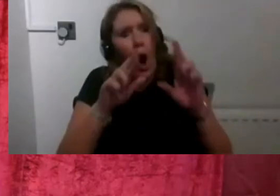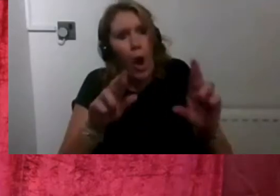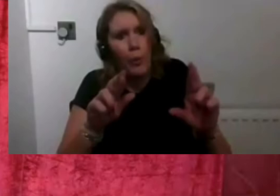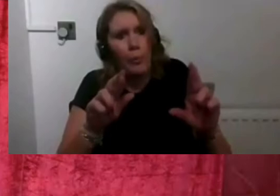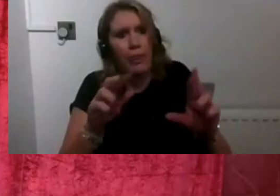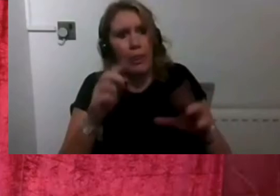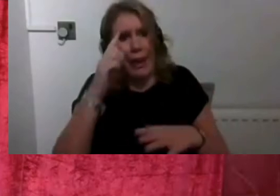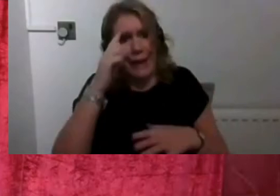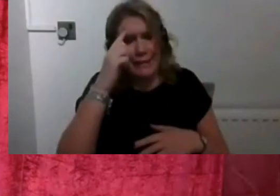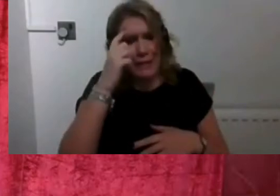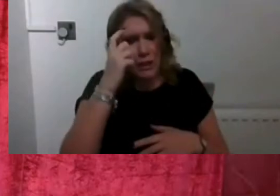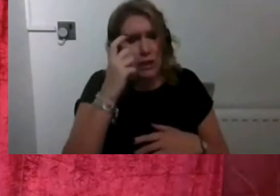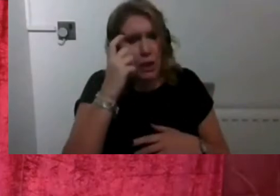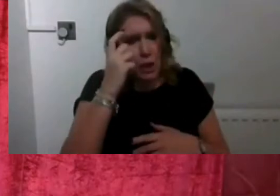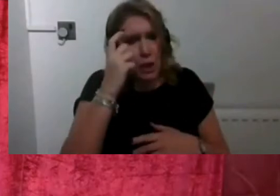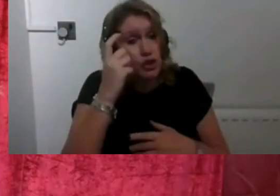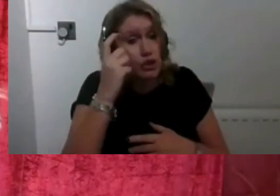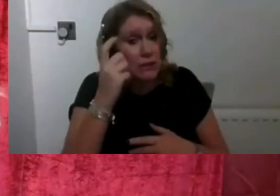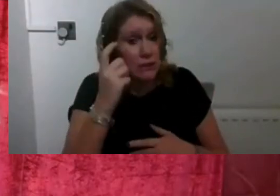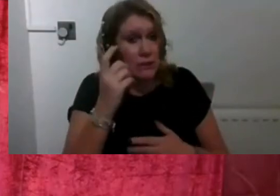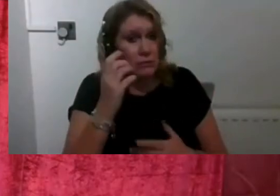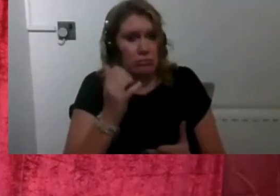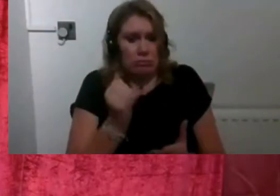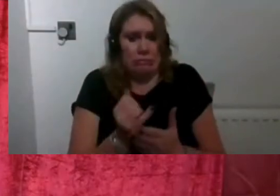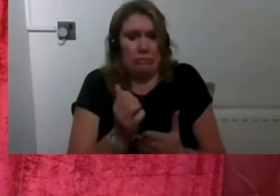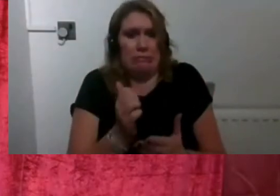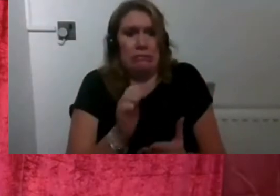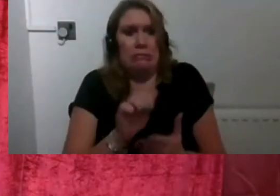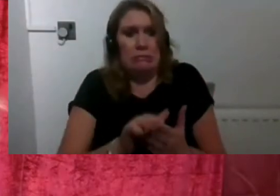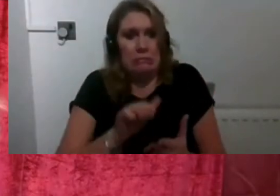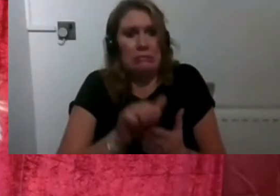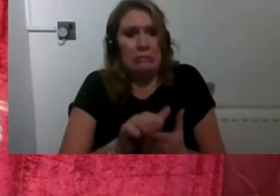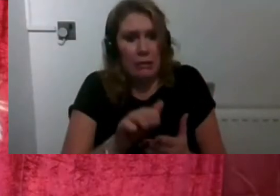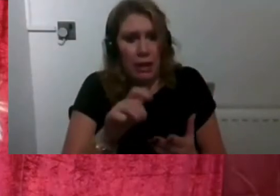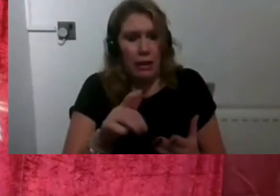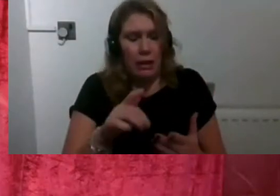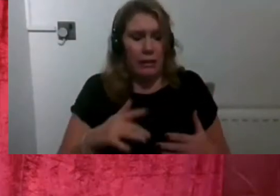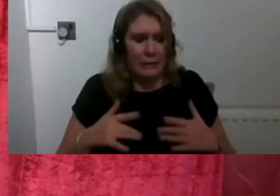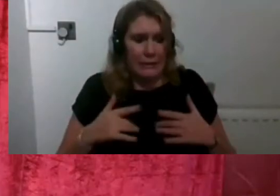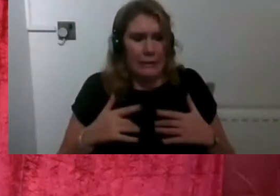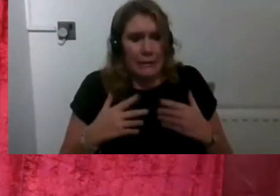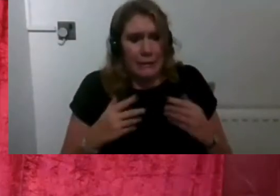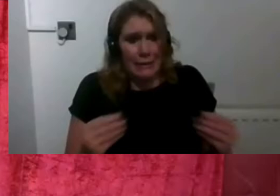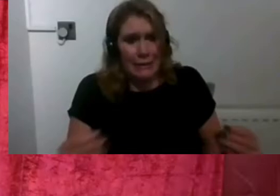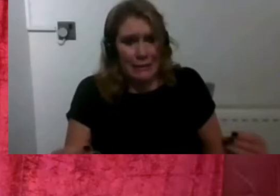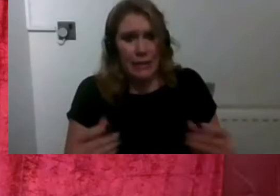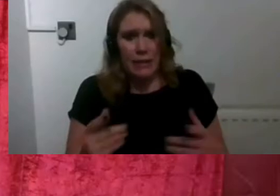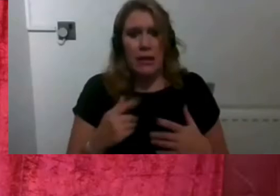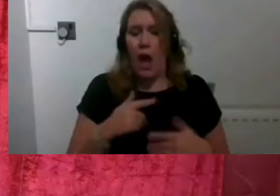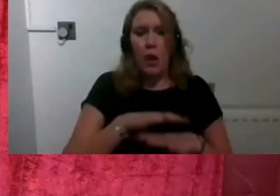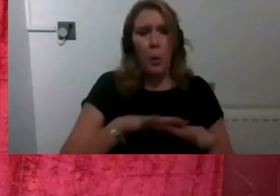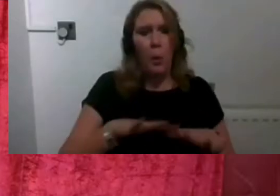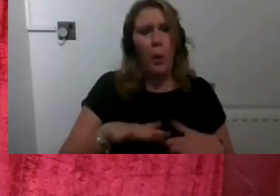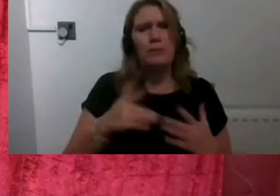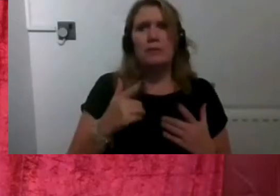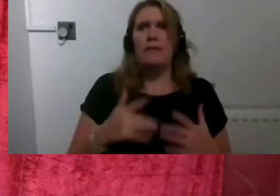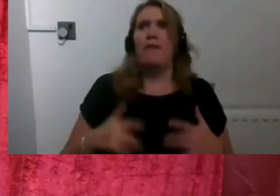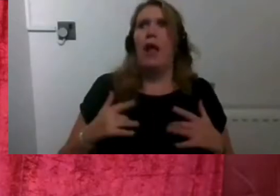So, I don't want to come across Angry or bitter - just a bit bored